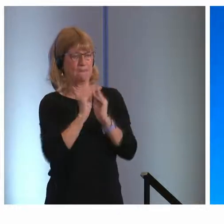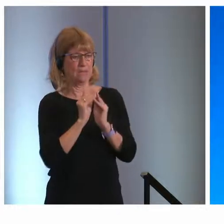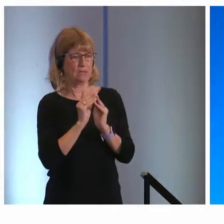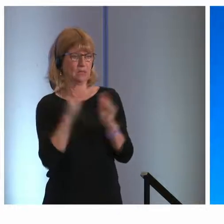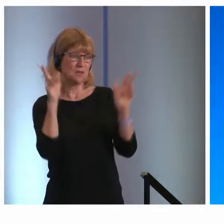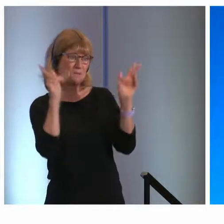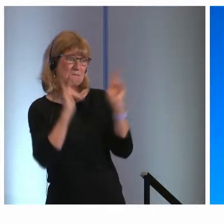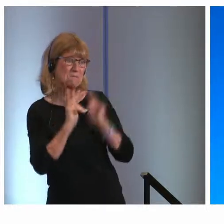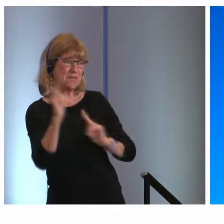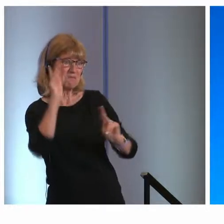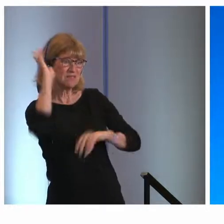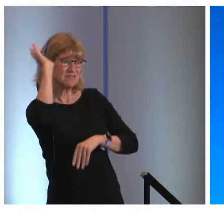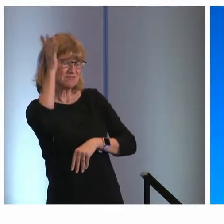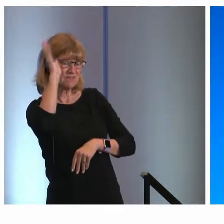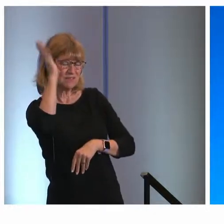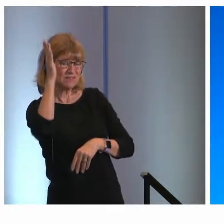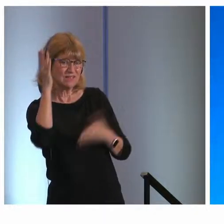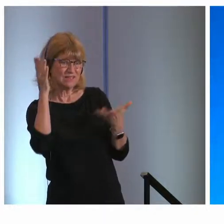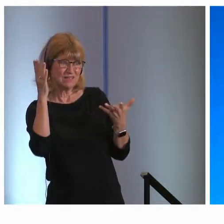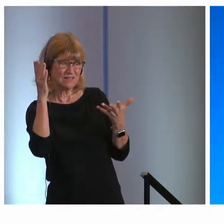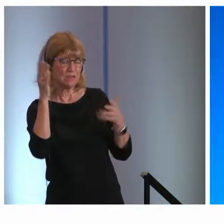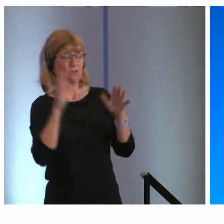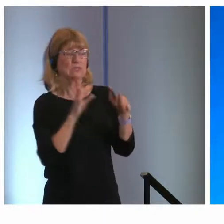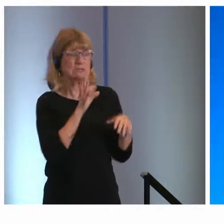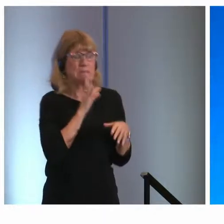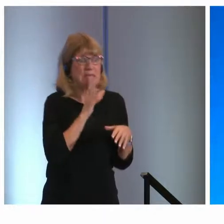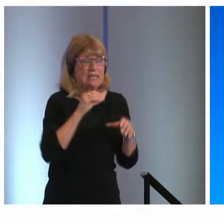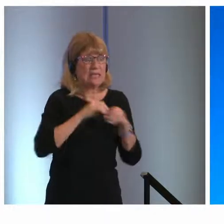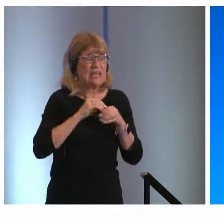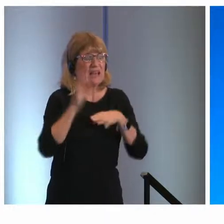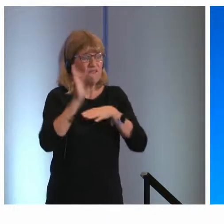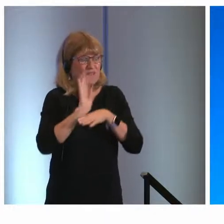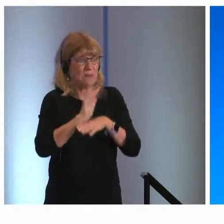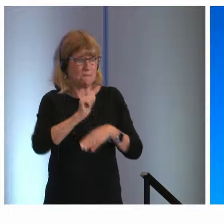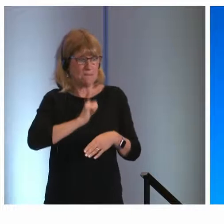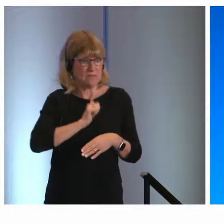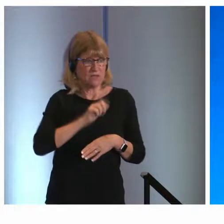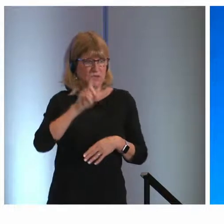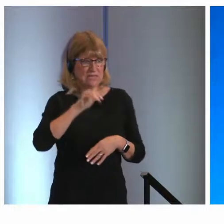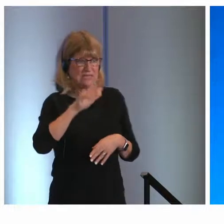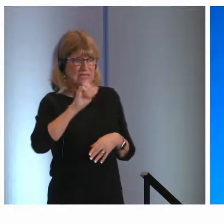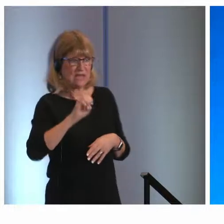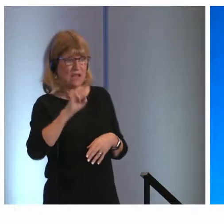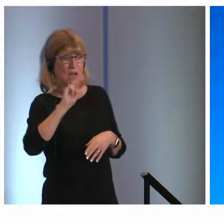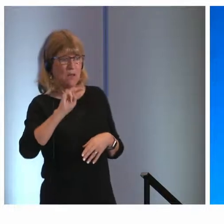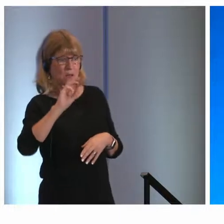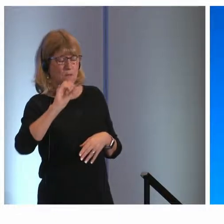and, it was before COVID, in our on-site Summit, the people